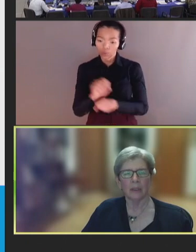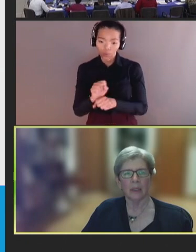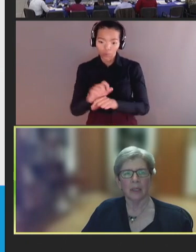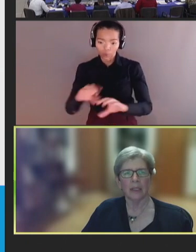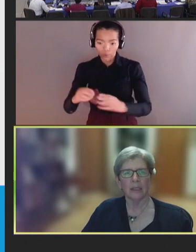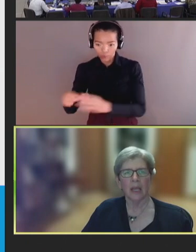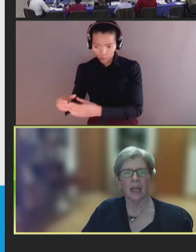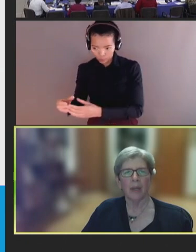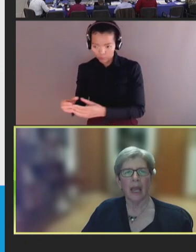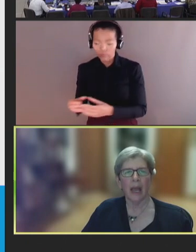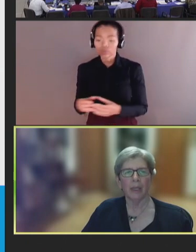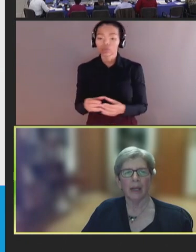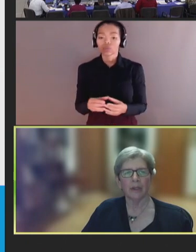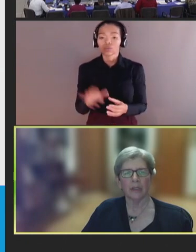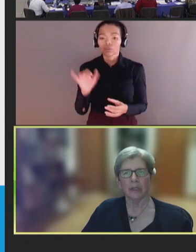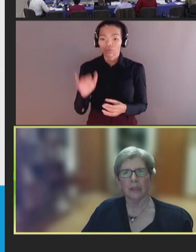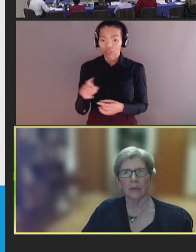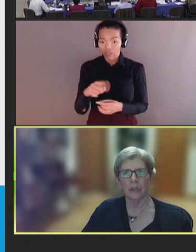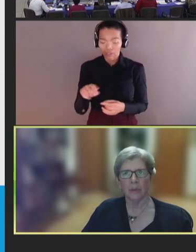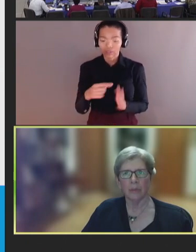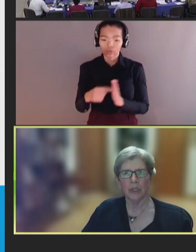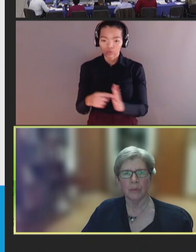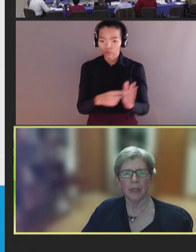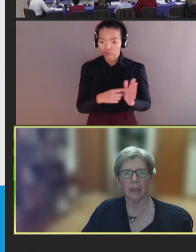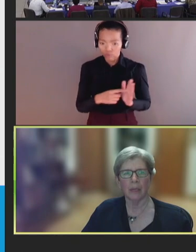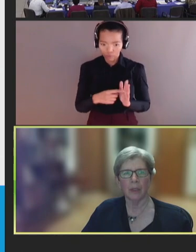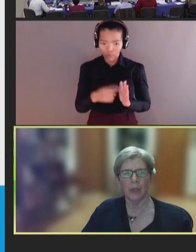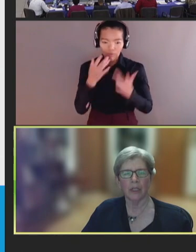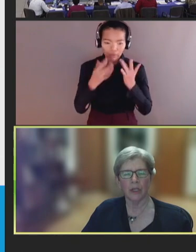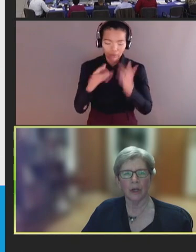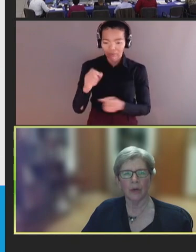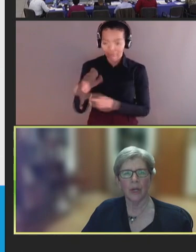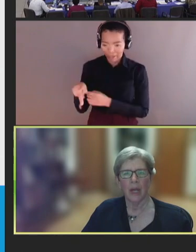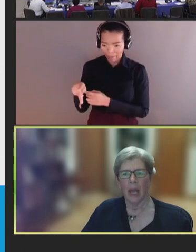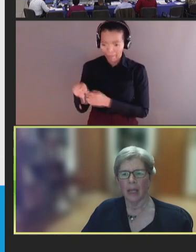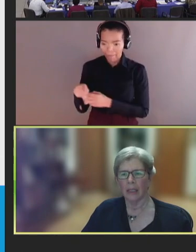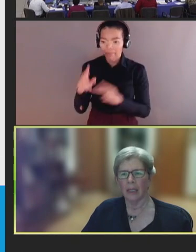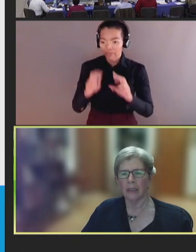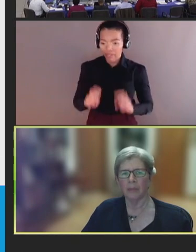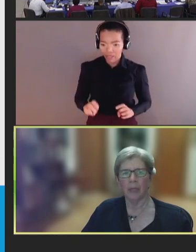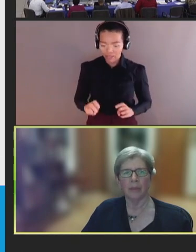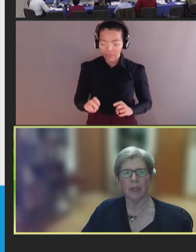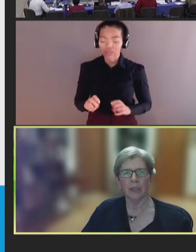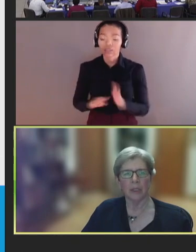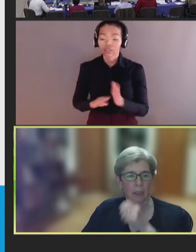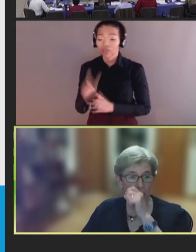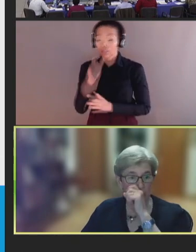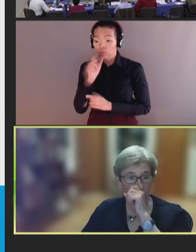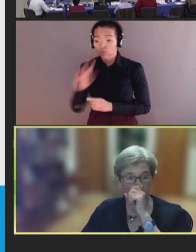a landscape and gap analysis that was commissioned by the WHO and conducted by the Boston Consulting